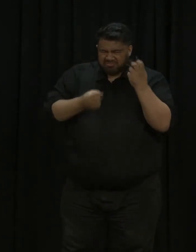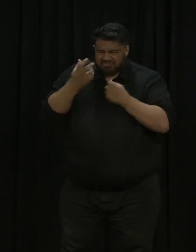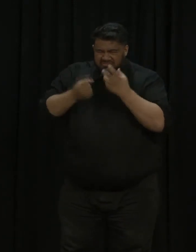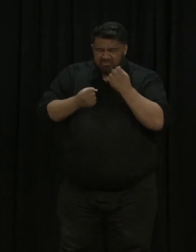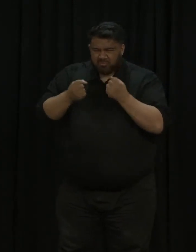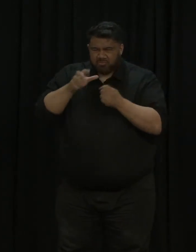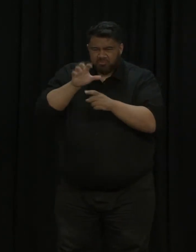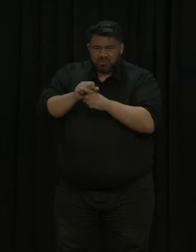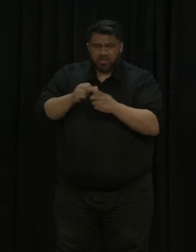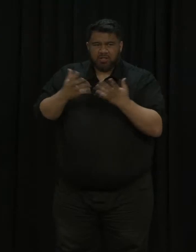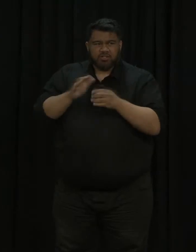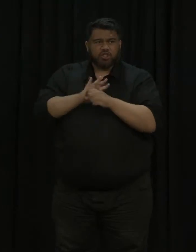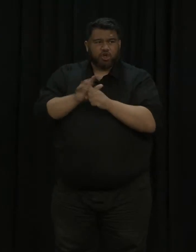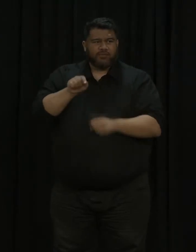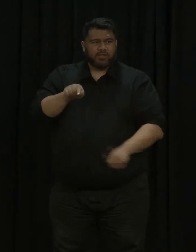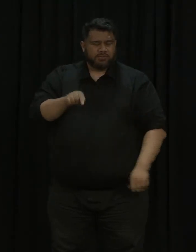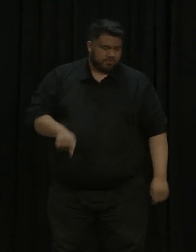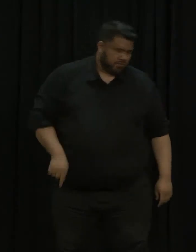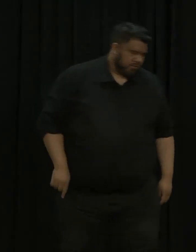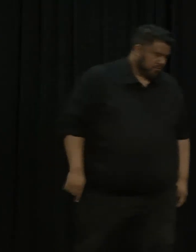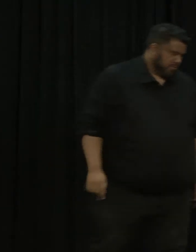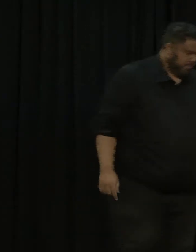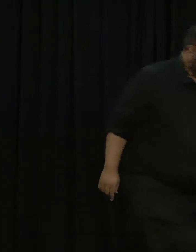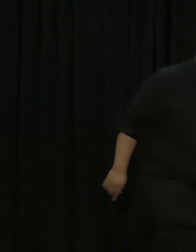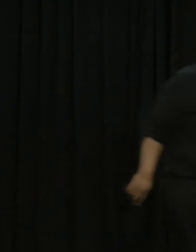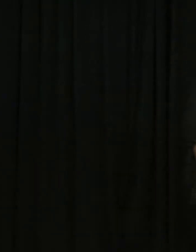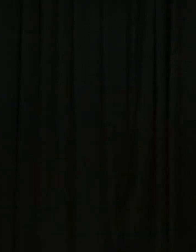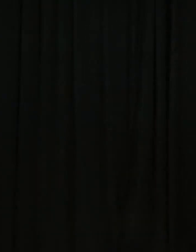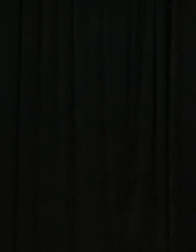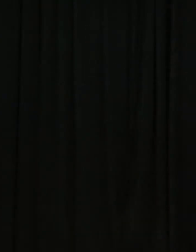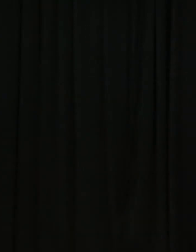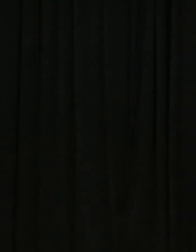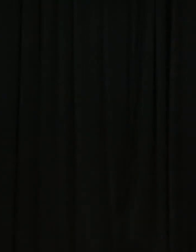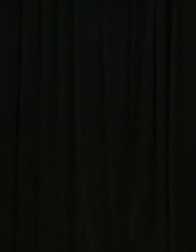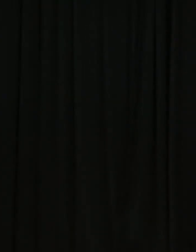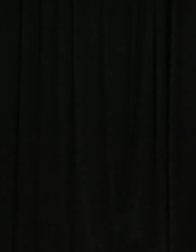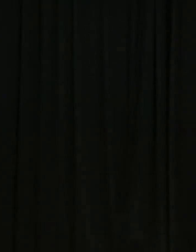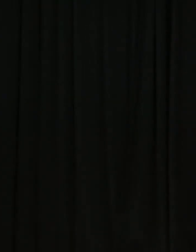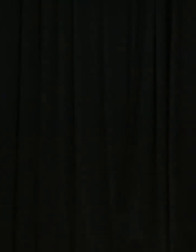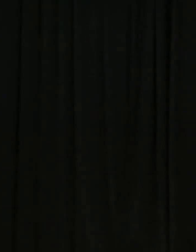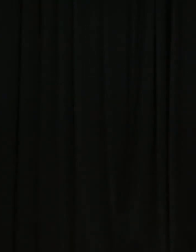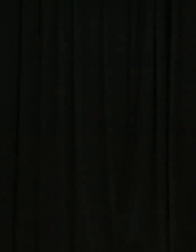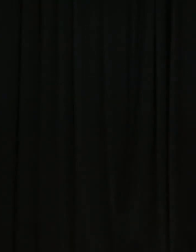minimised. While we identify what the